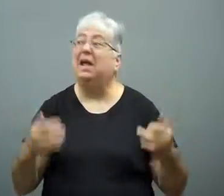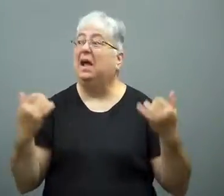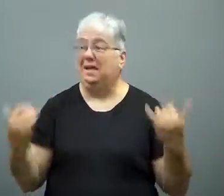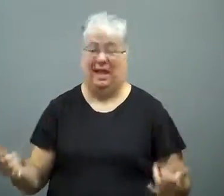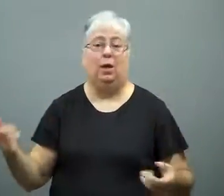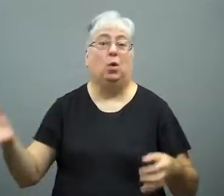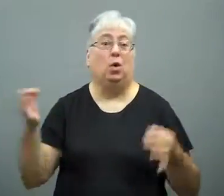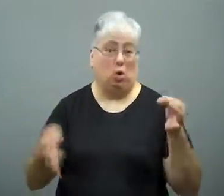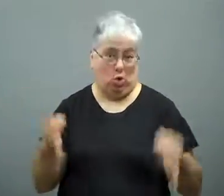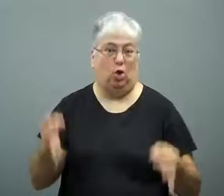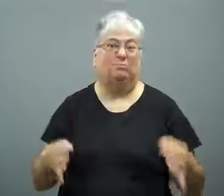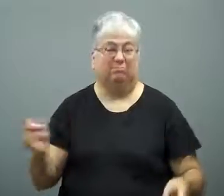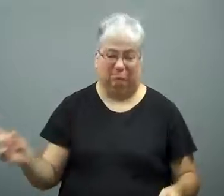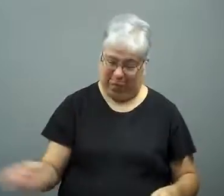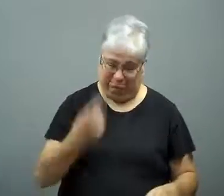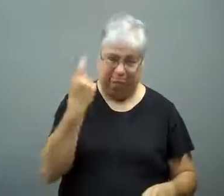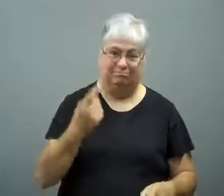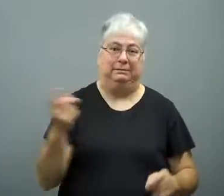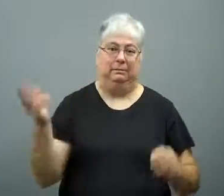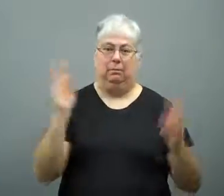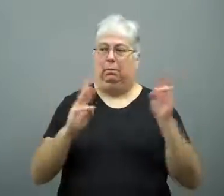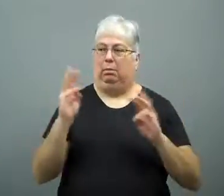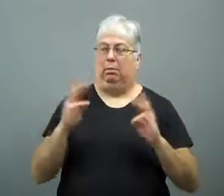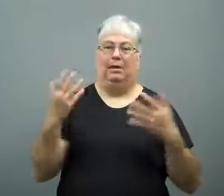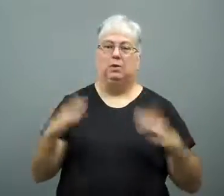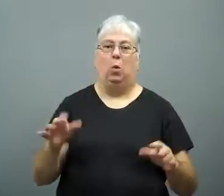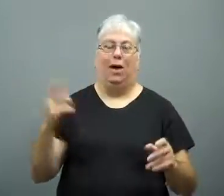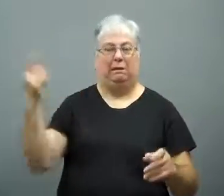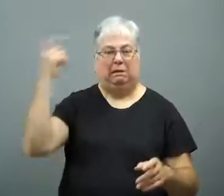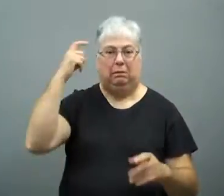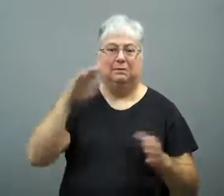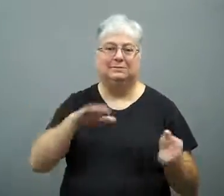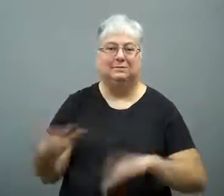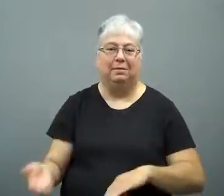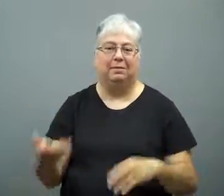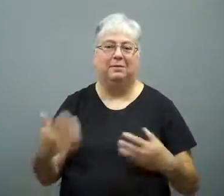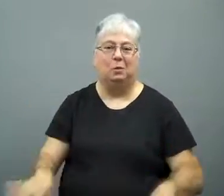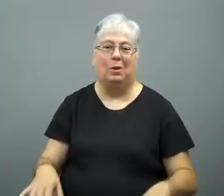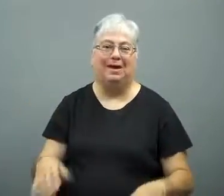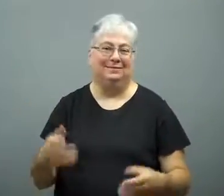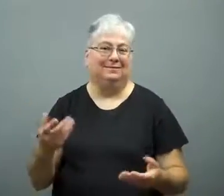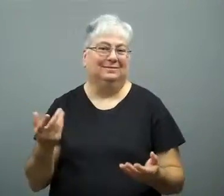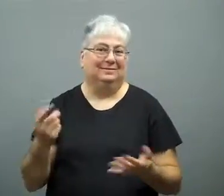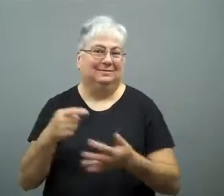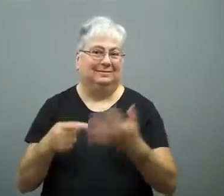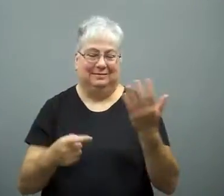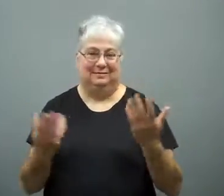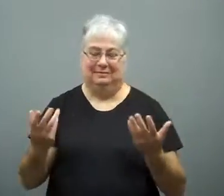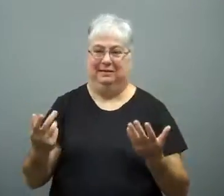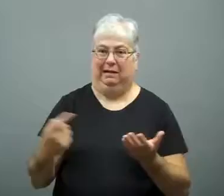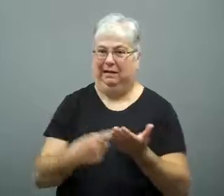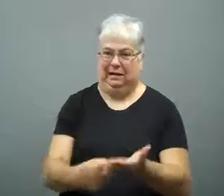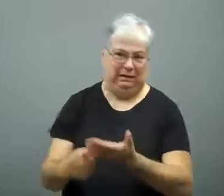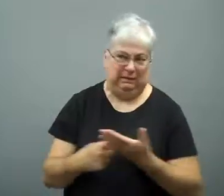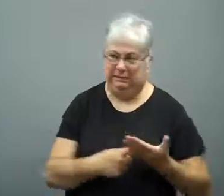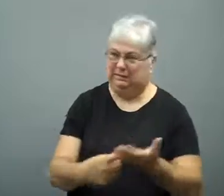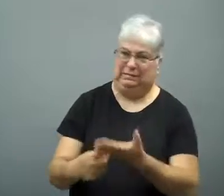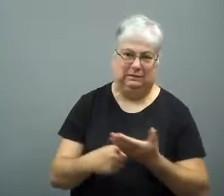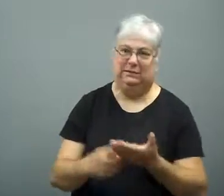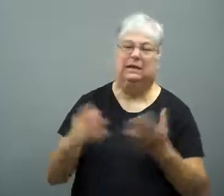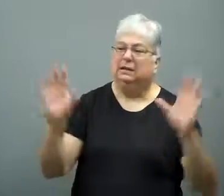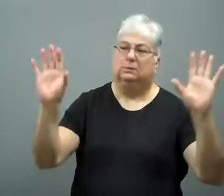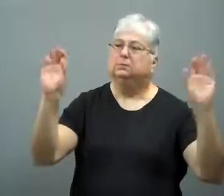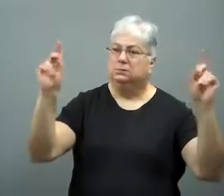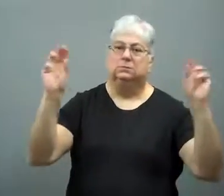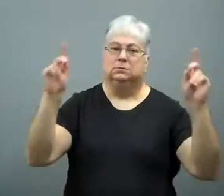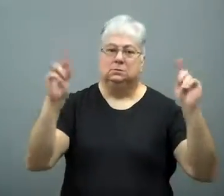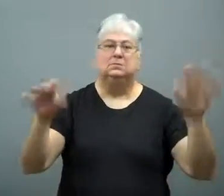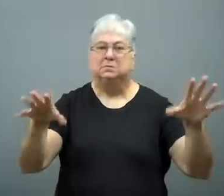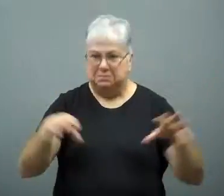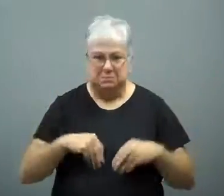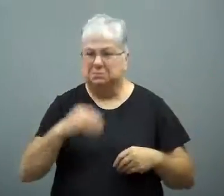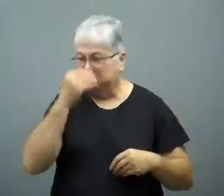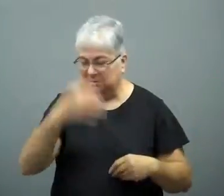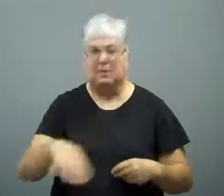He faced trial, and didn't want to risk the death penalty.